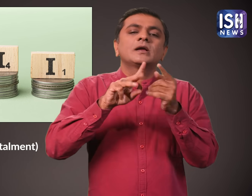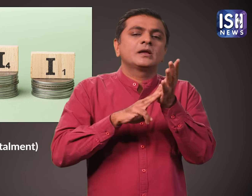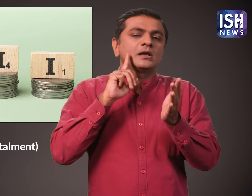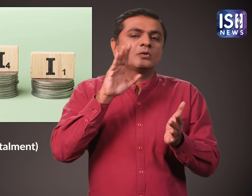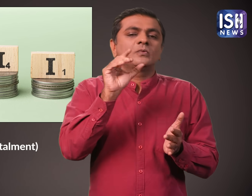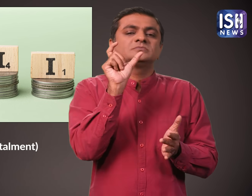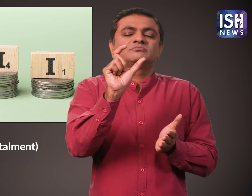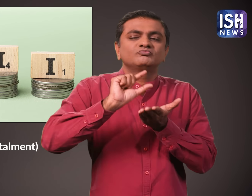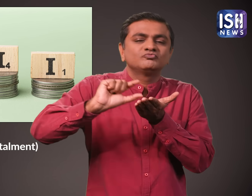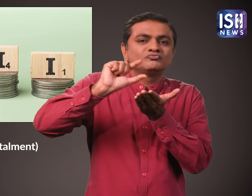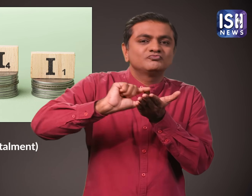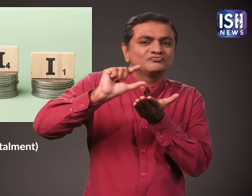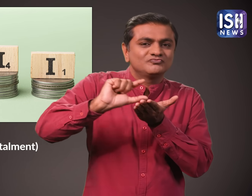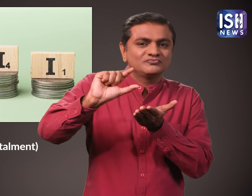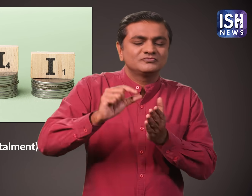This is called as EMI.